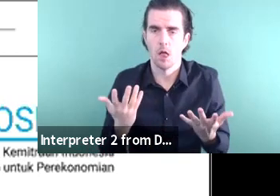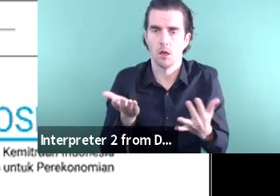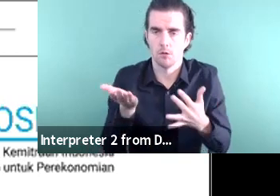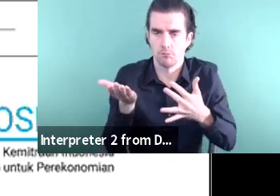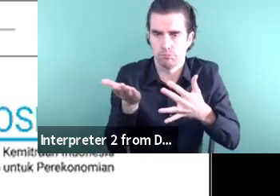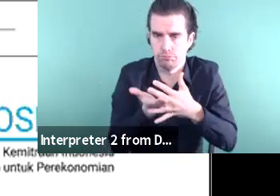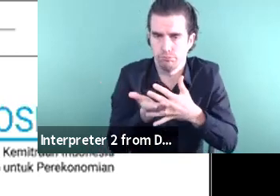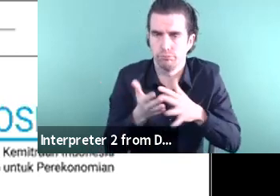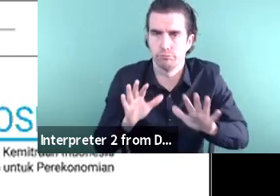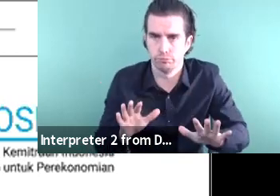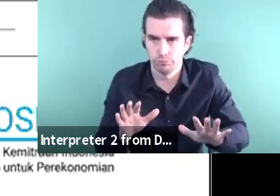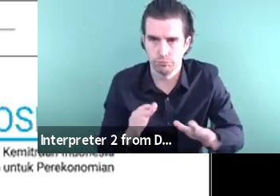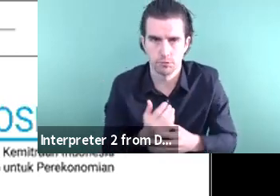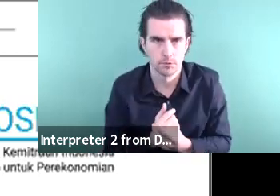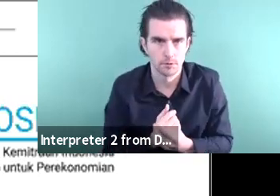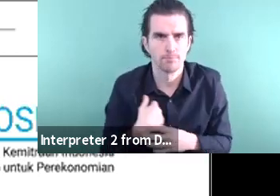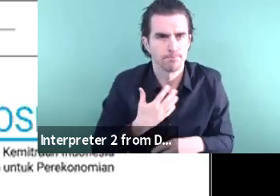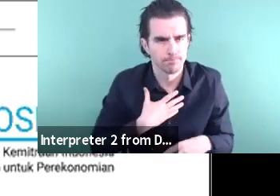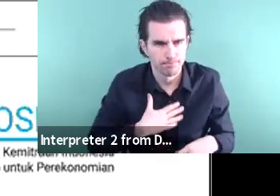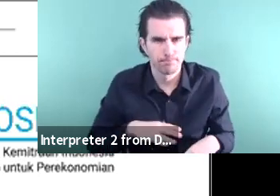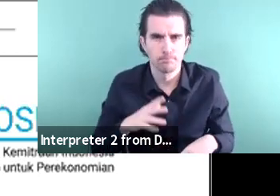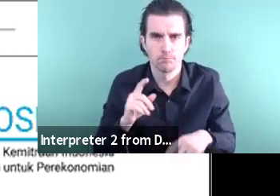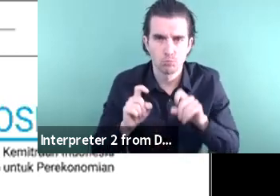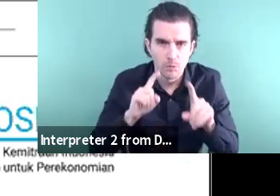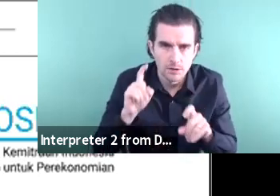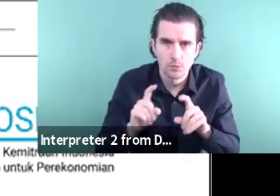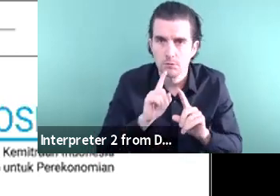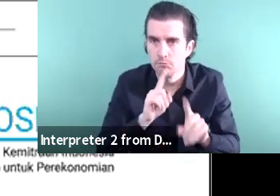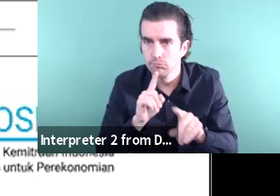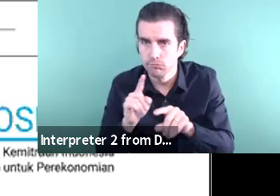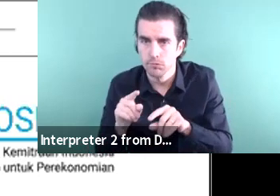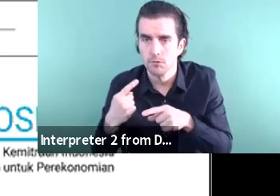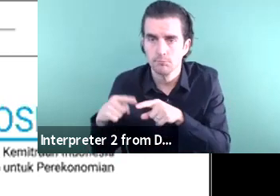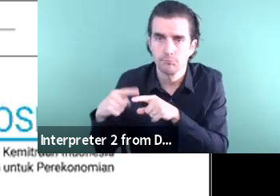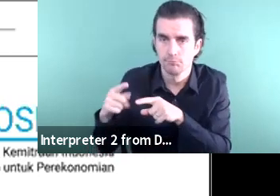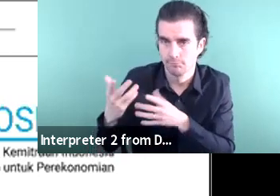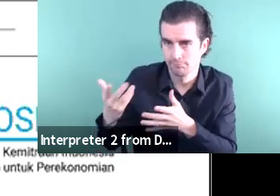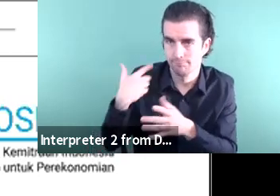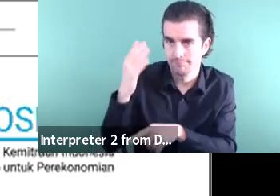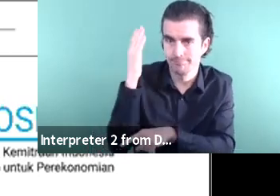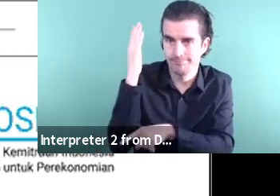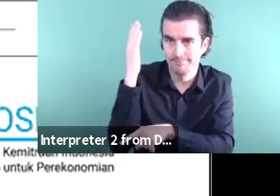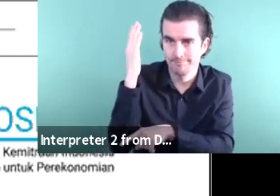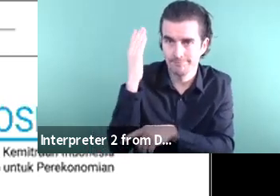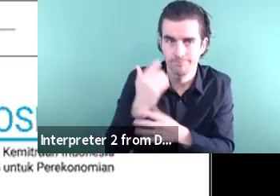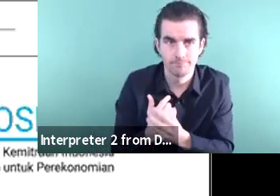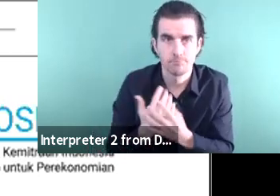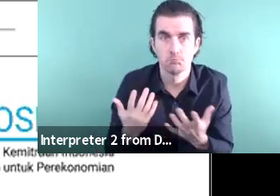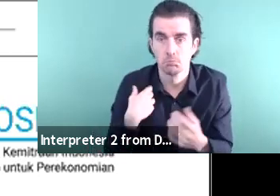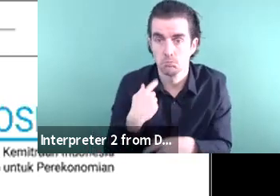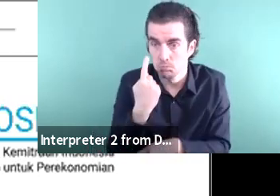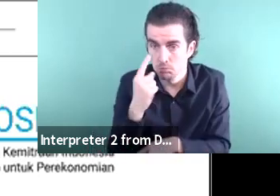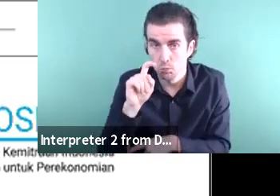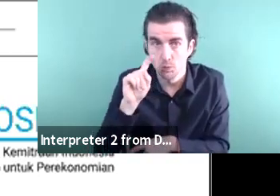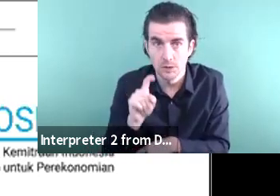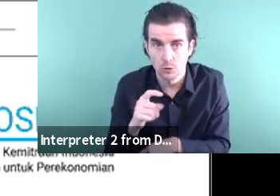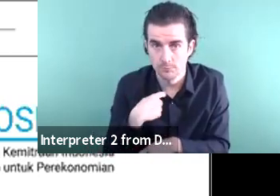So, the first one is for Mercoledi and Bimbika and the question is from Reuben and it is, is the